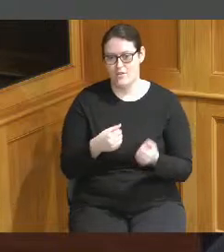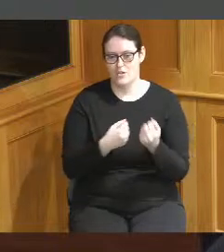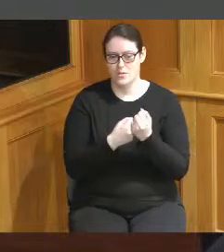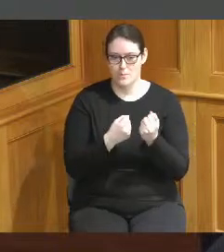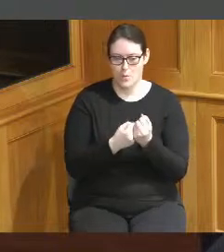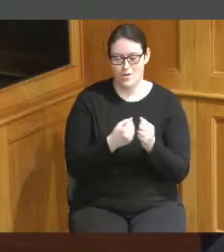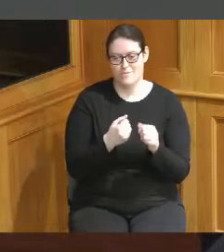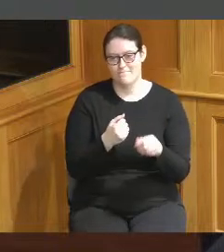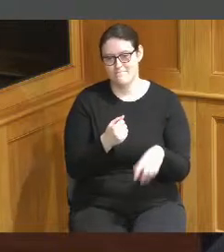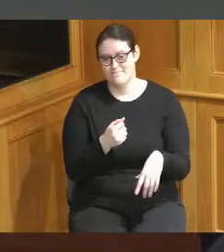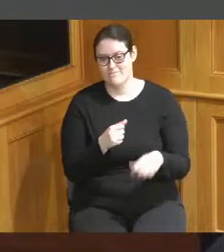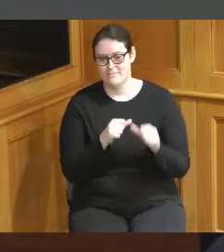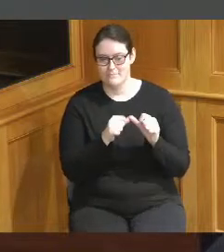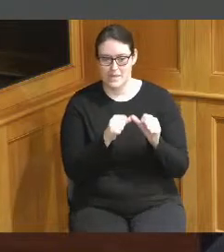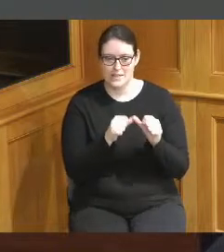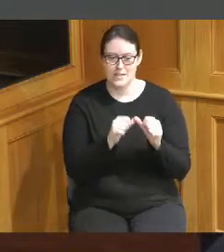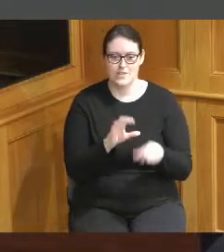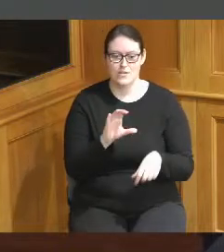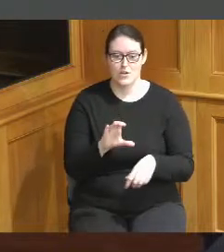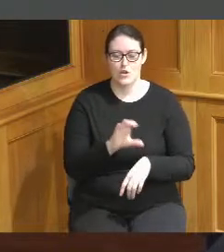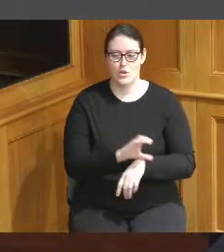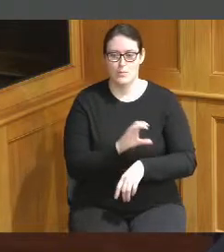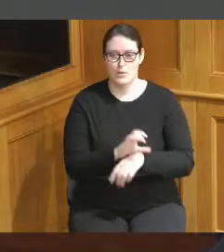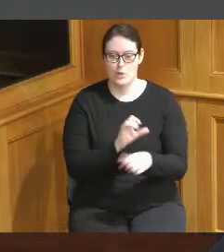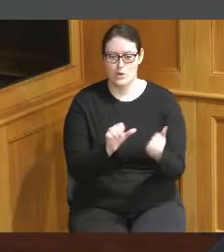believe your kids when they come and tell you because they don't you know they're young they